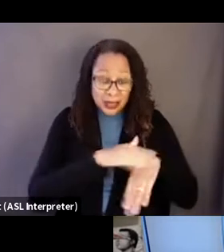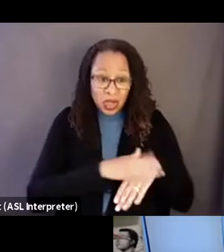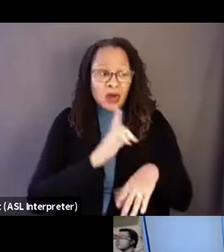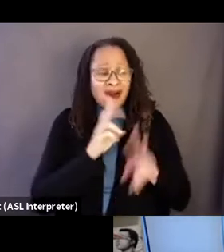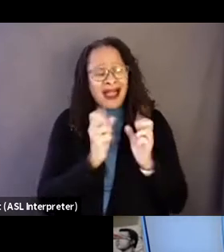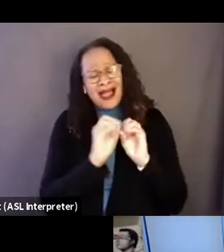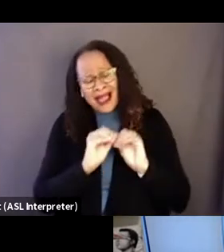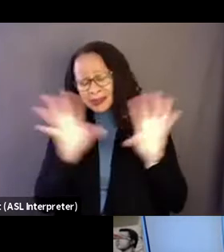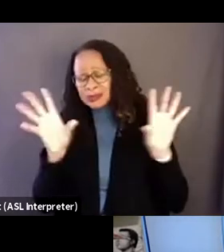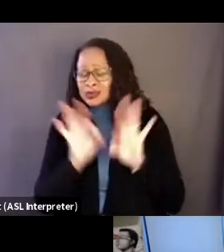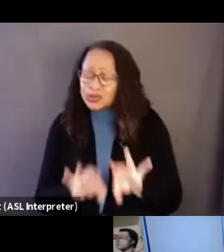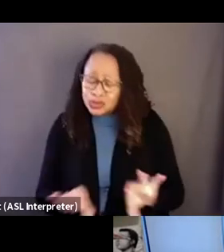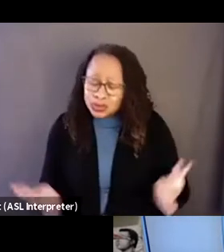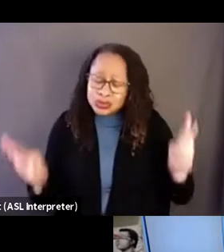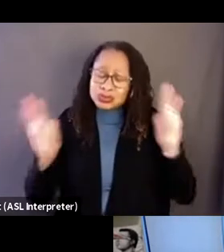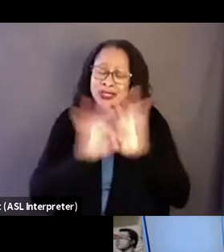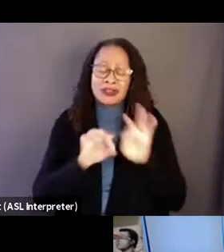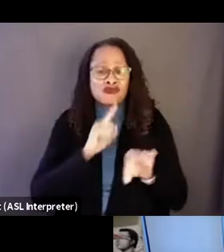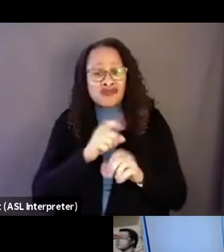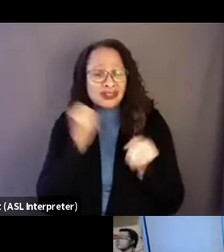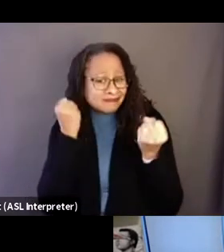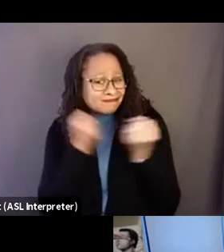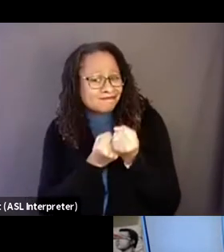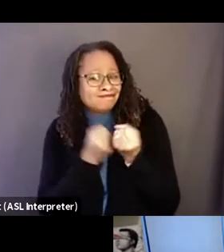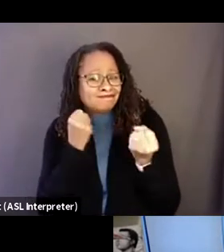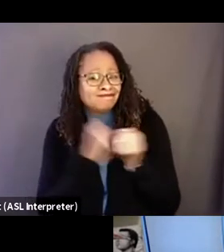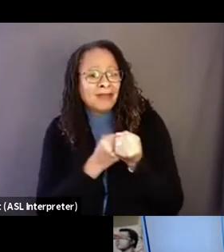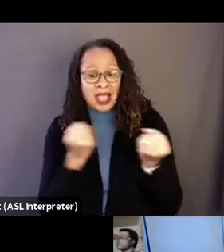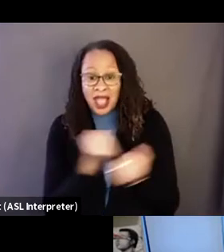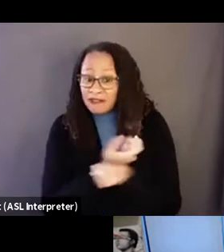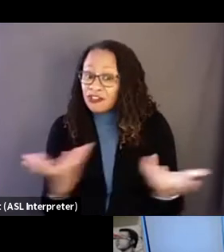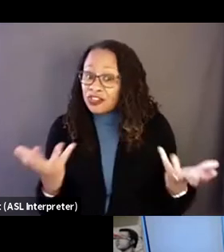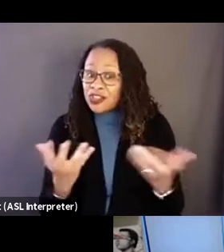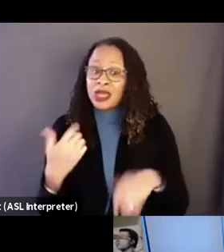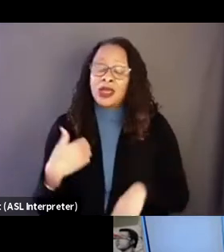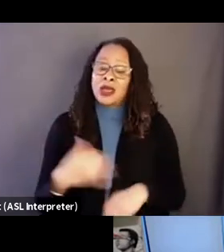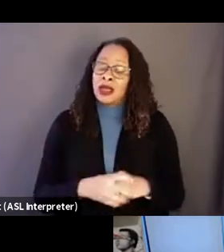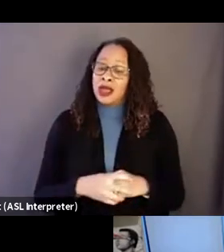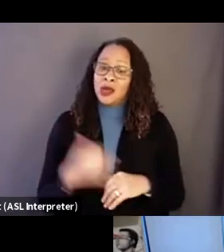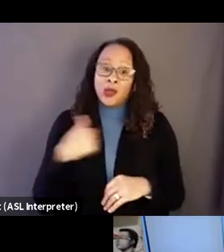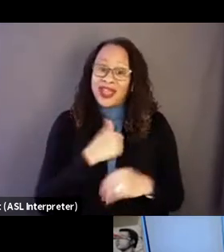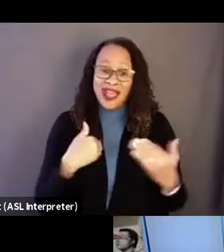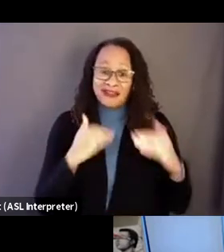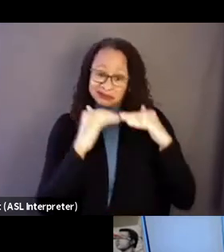who are the backbone of everything. Well, we have undervalued and disrespected,